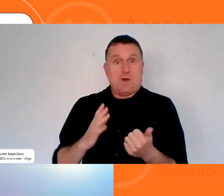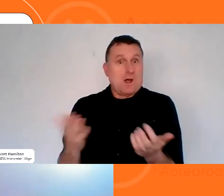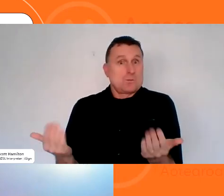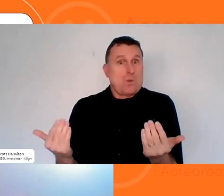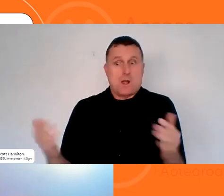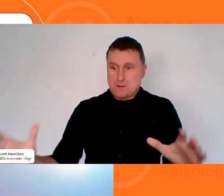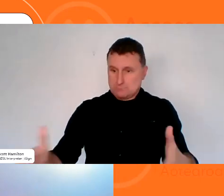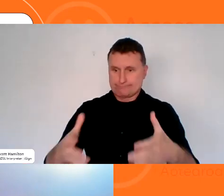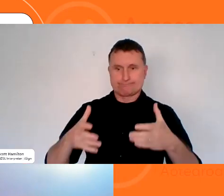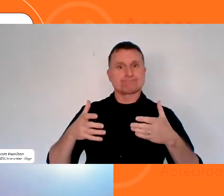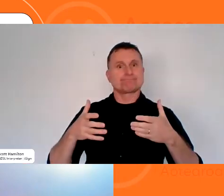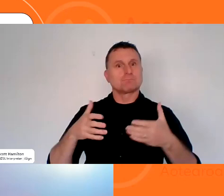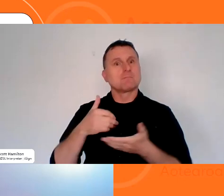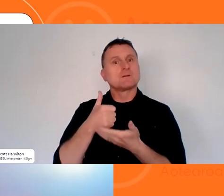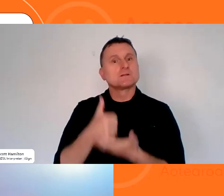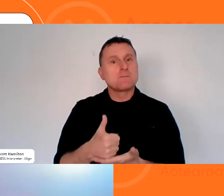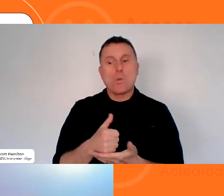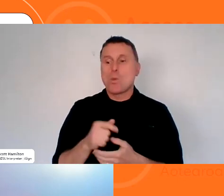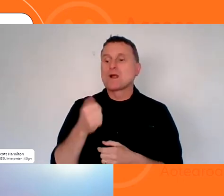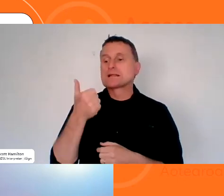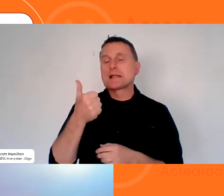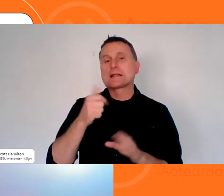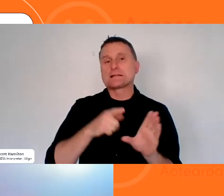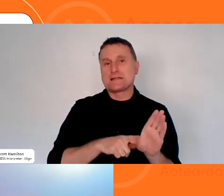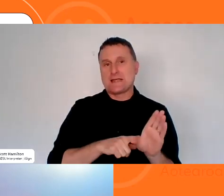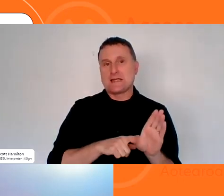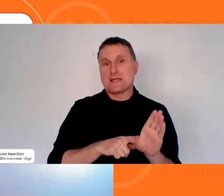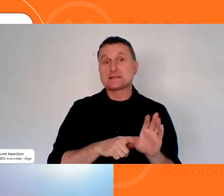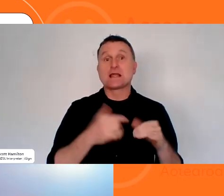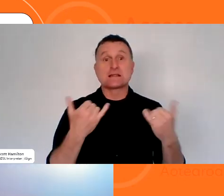him over the next six years. I have to say he's in year 13 now